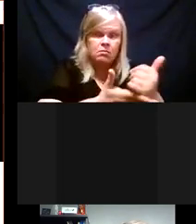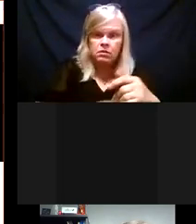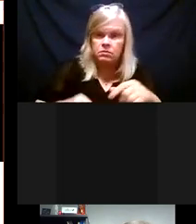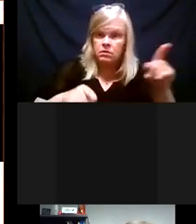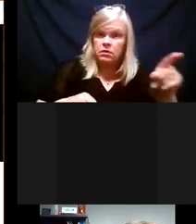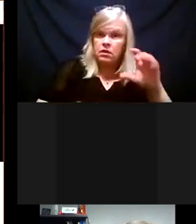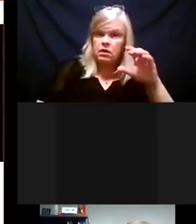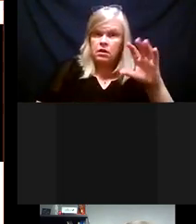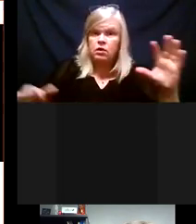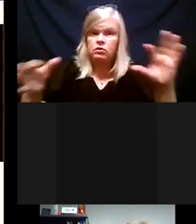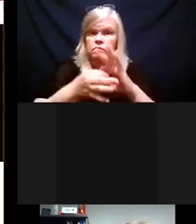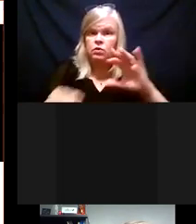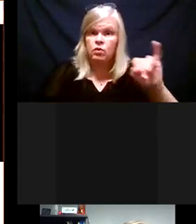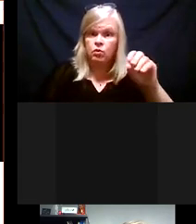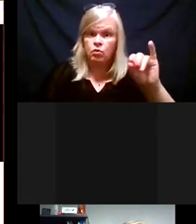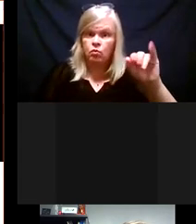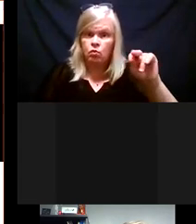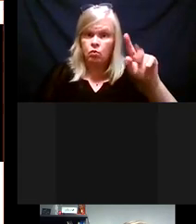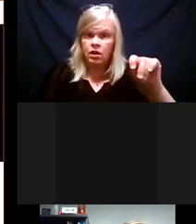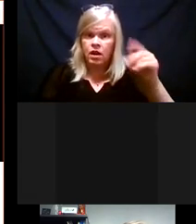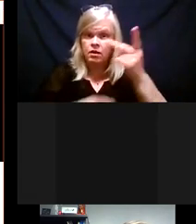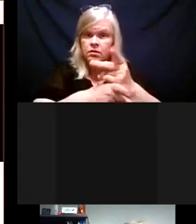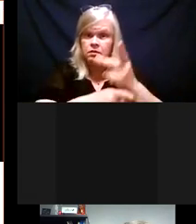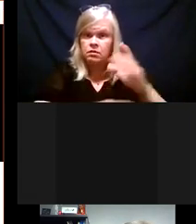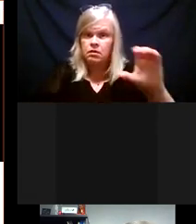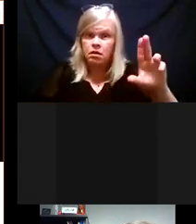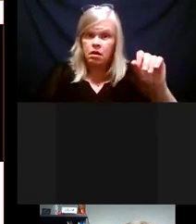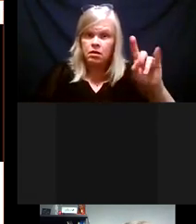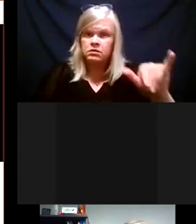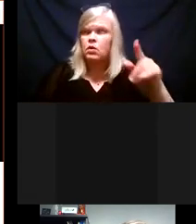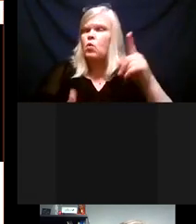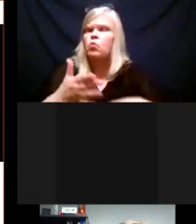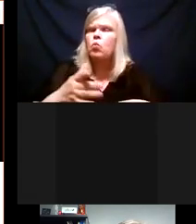CUSTODY, WHAT EXACTLY IS THE PERSON REQUESTING, THOSE TYPES